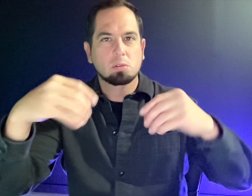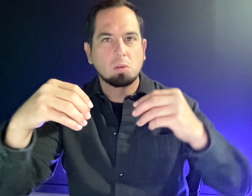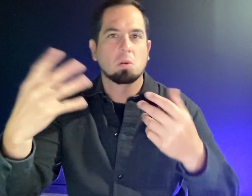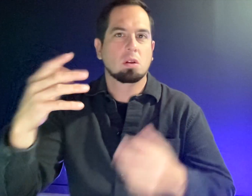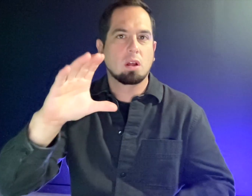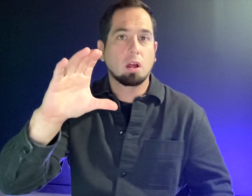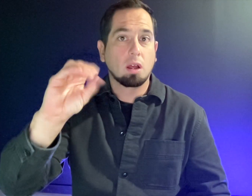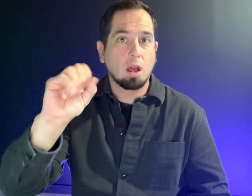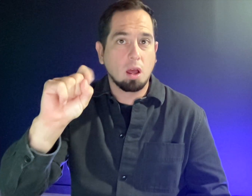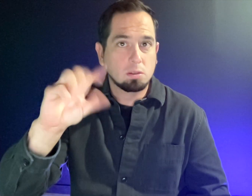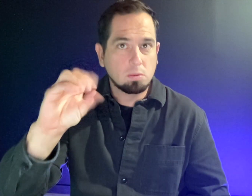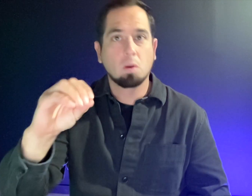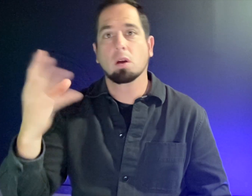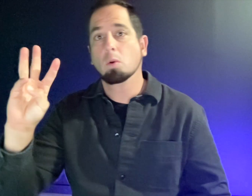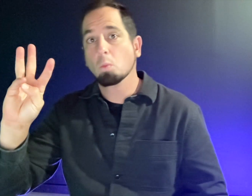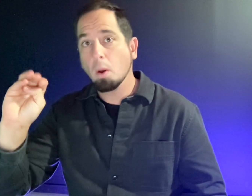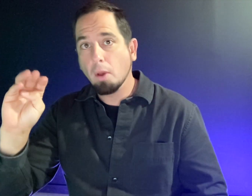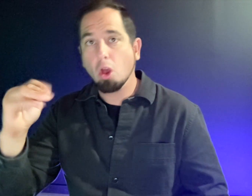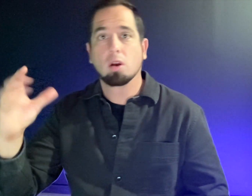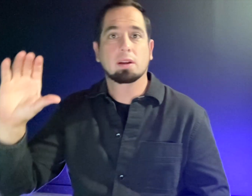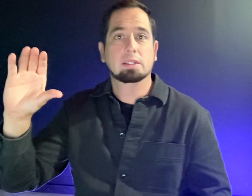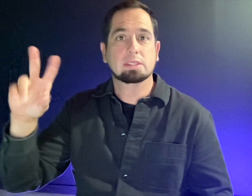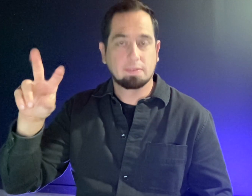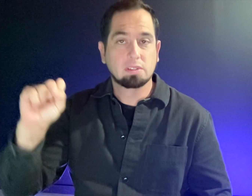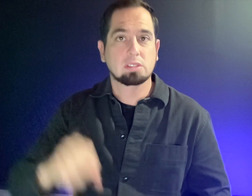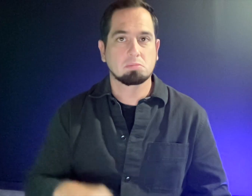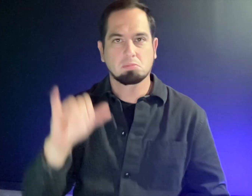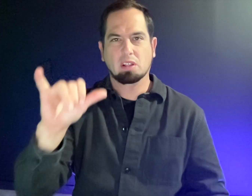at Costco, Walmart, or CVS.